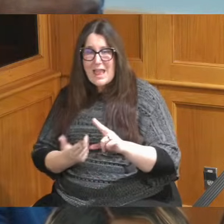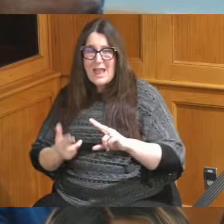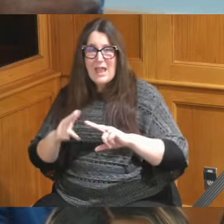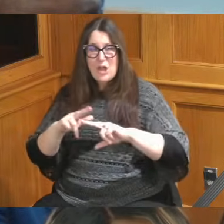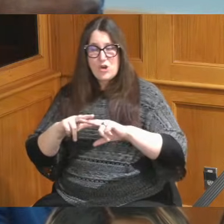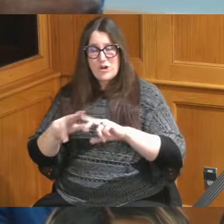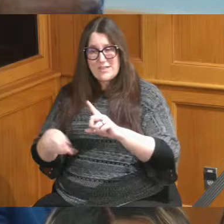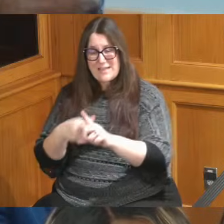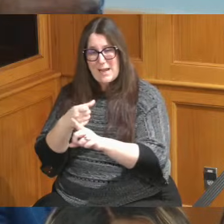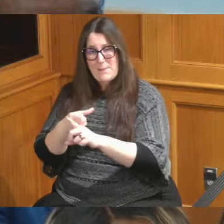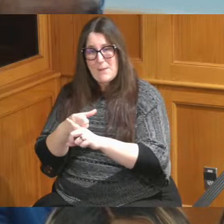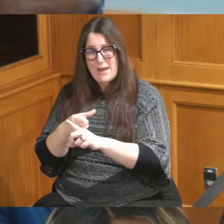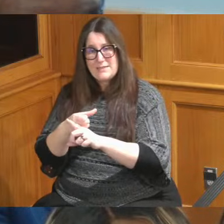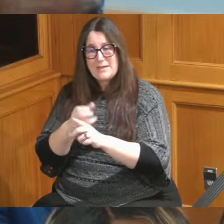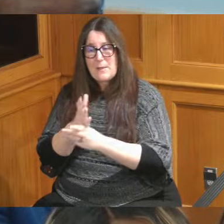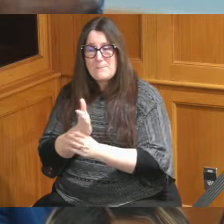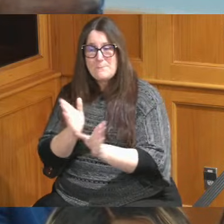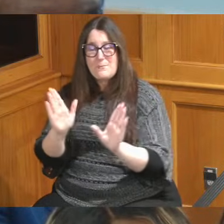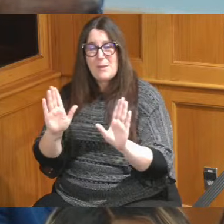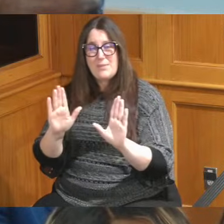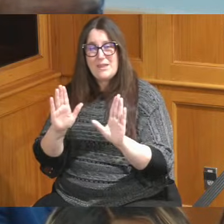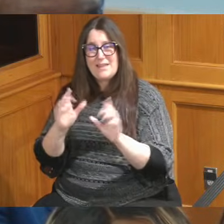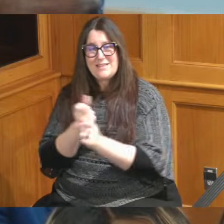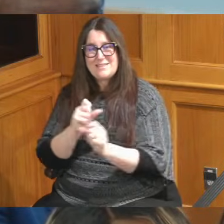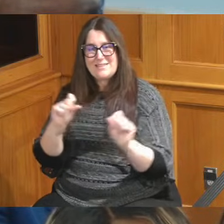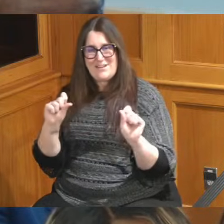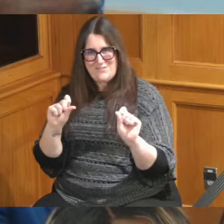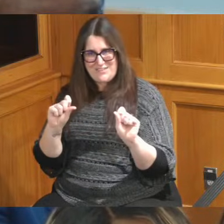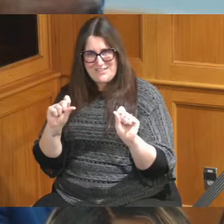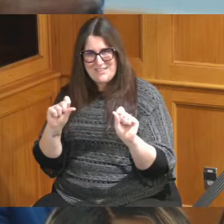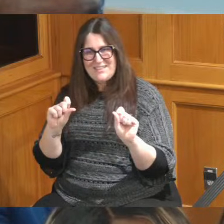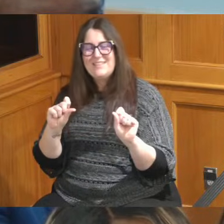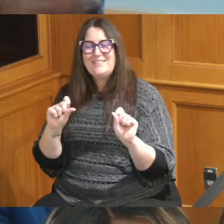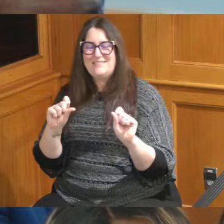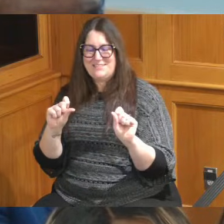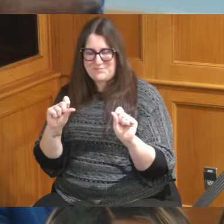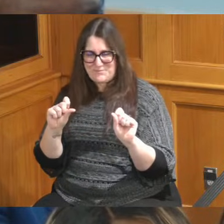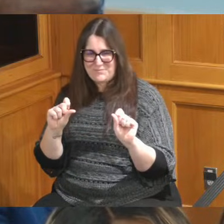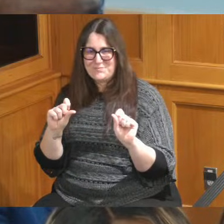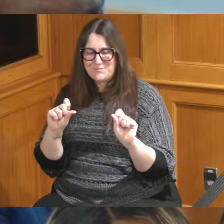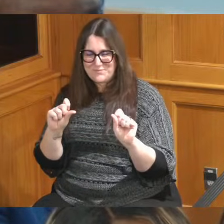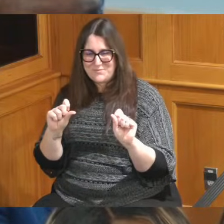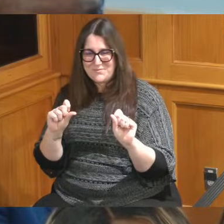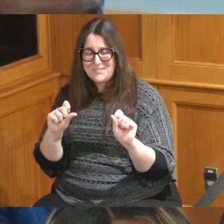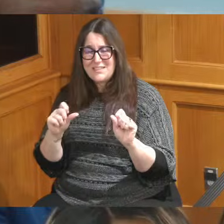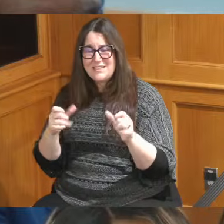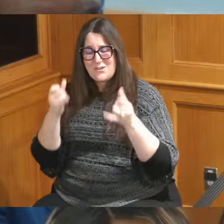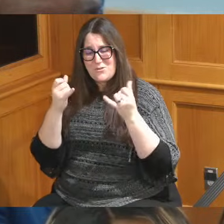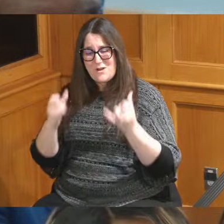safety, reduced recidivism, and has saved taxpayer dollars. Now therefore, be it proclaimed that the